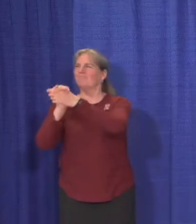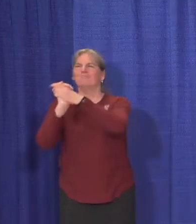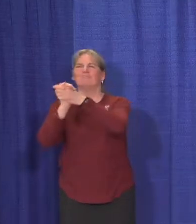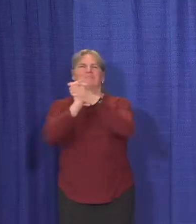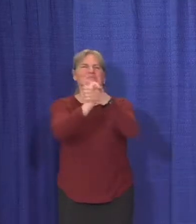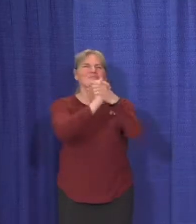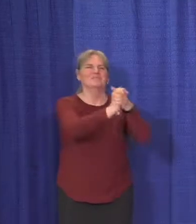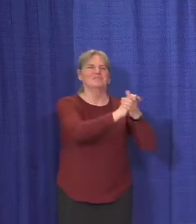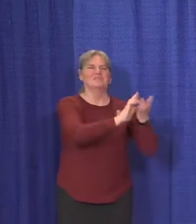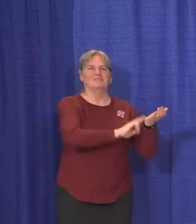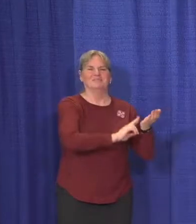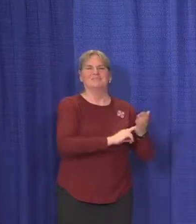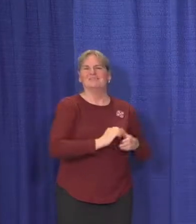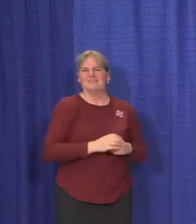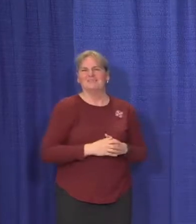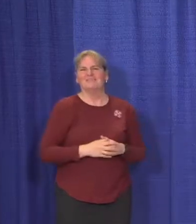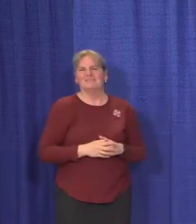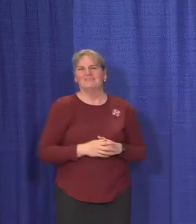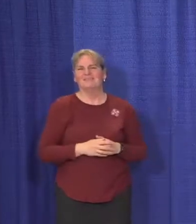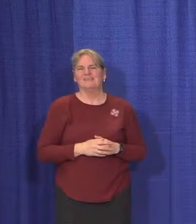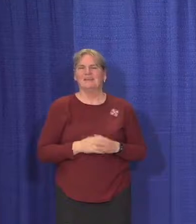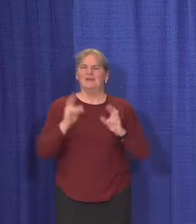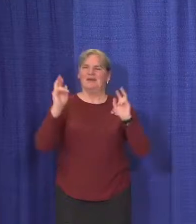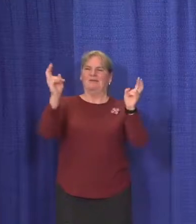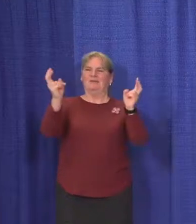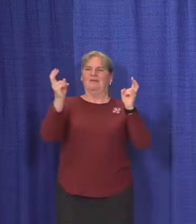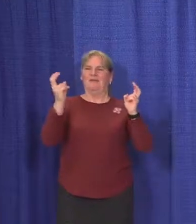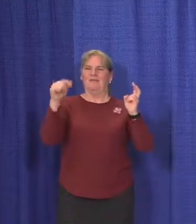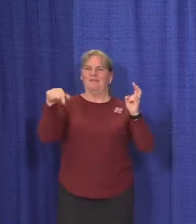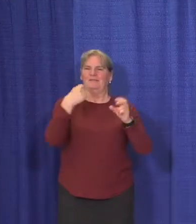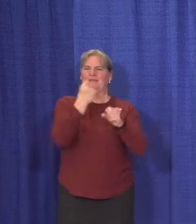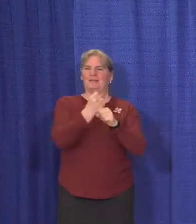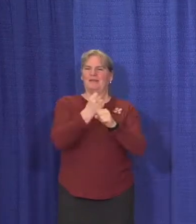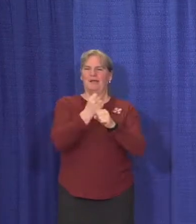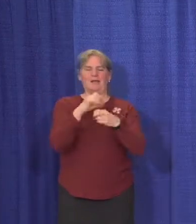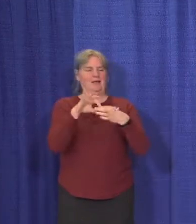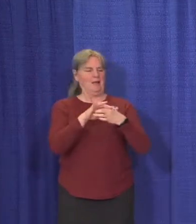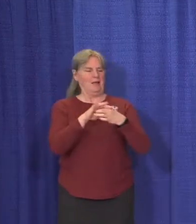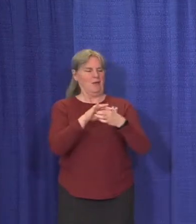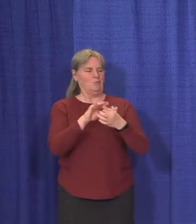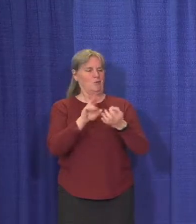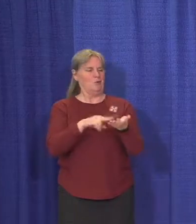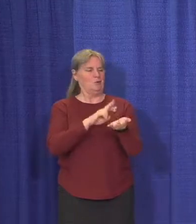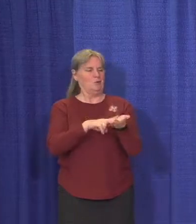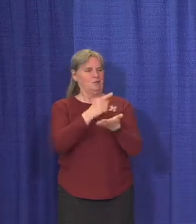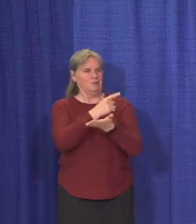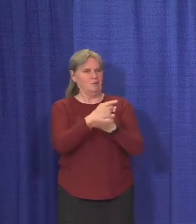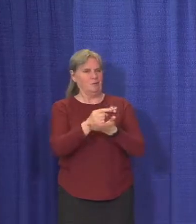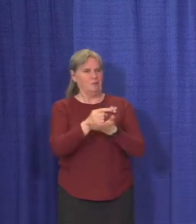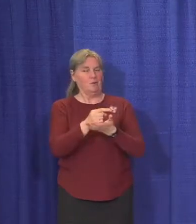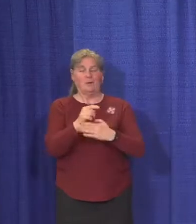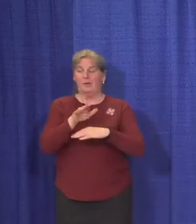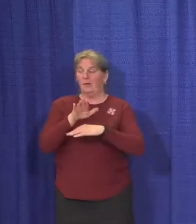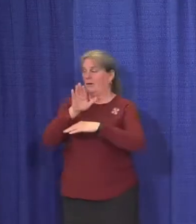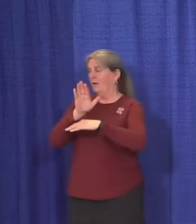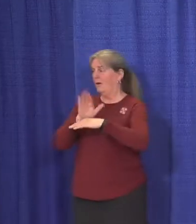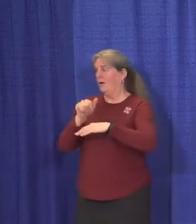congratulations to all nurses in Yukon. The theme this year in Canada is